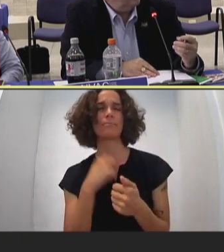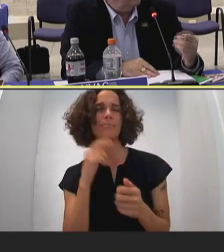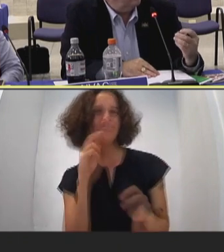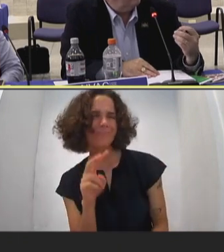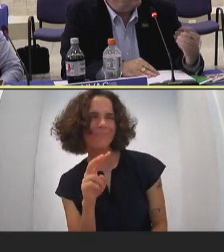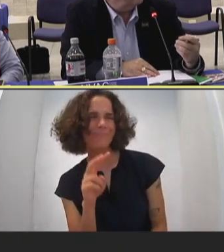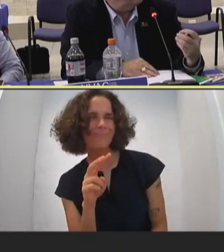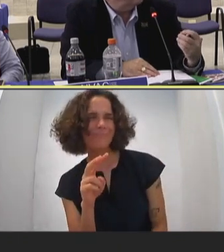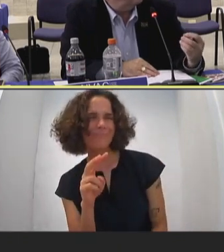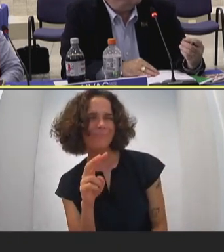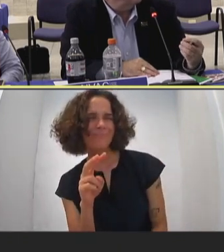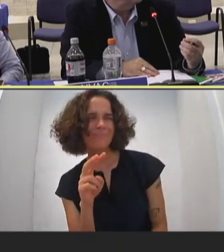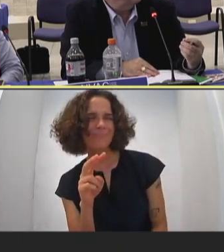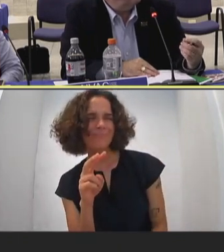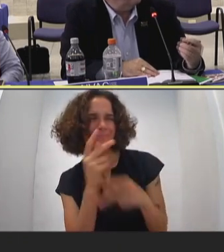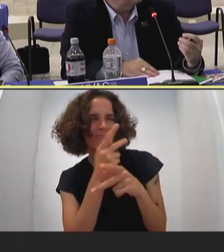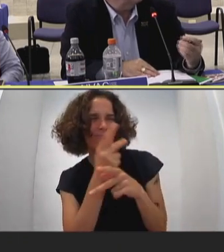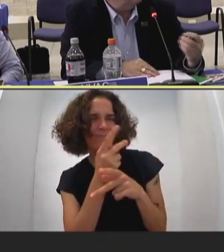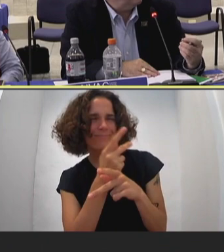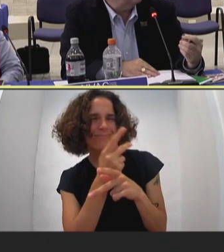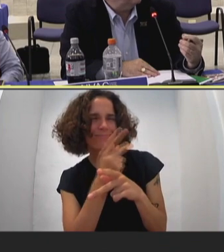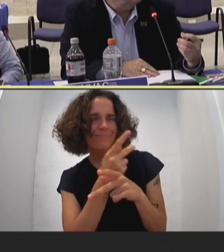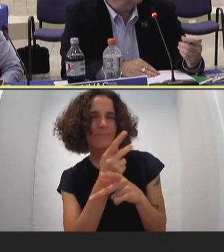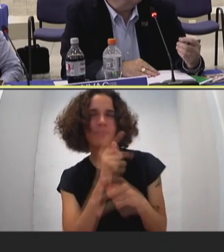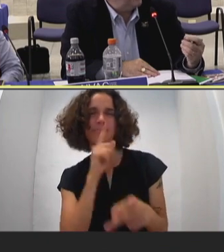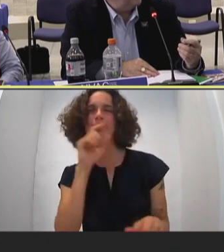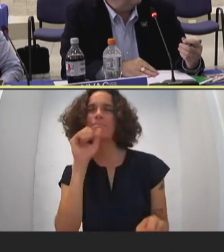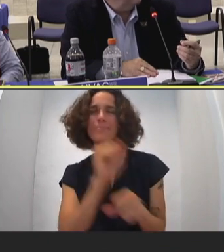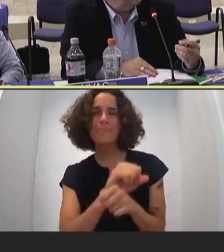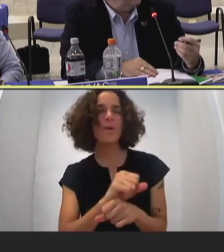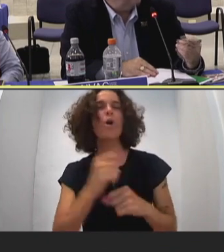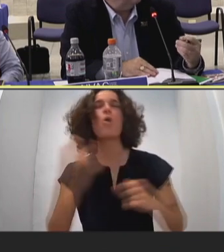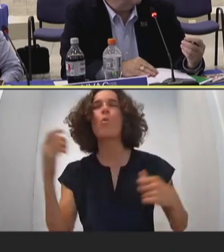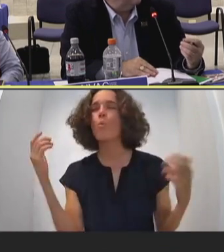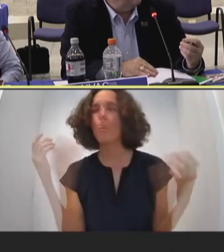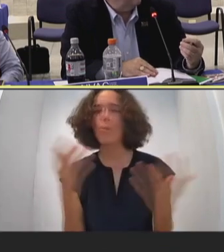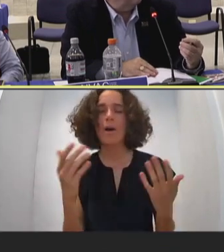a central source for what is the rate that is being paid at the state level.